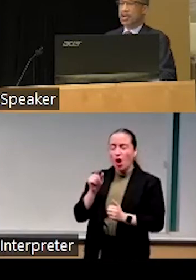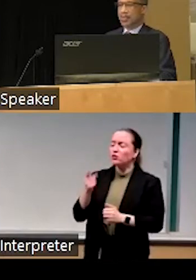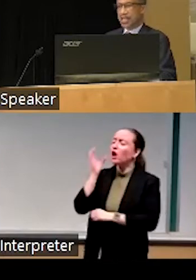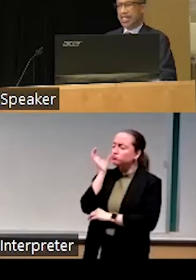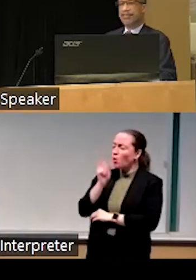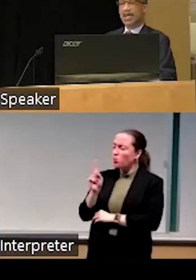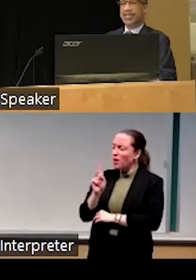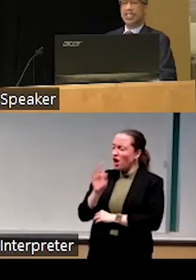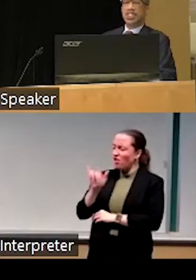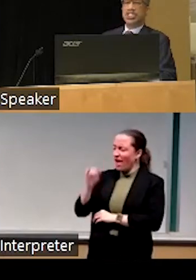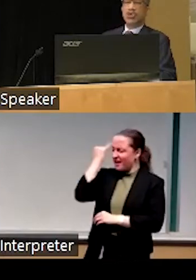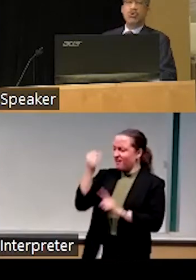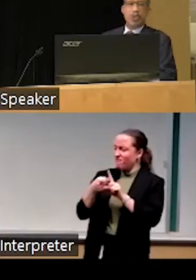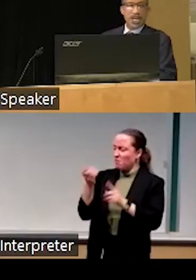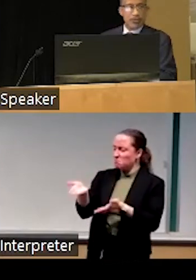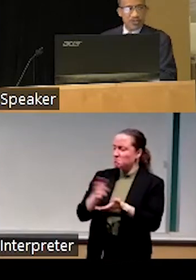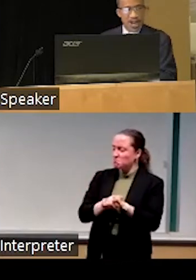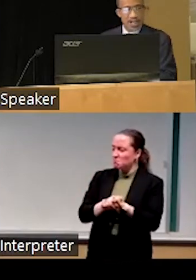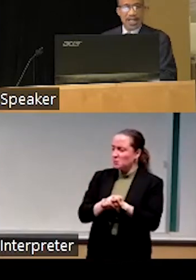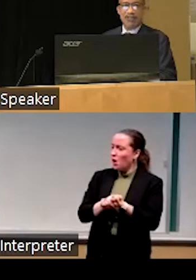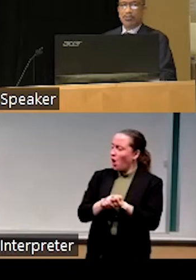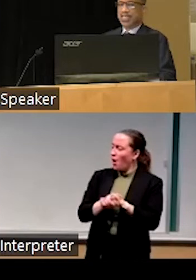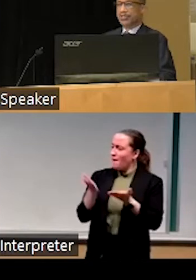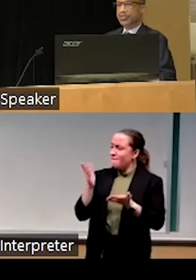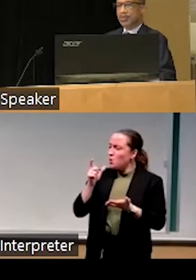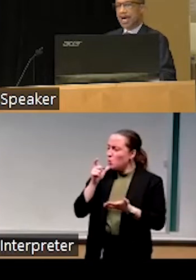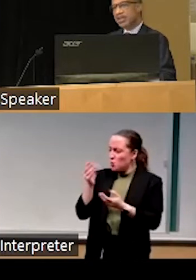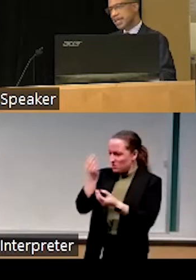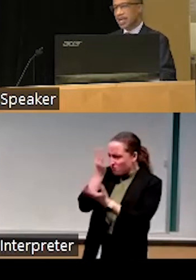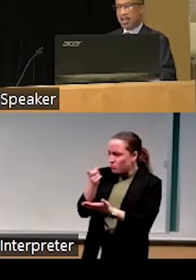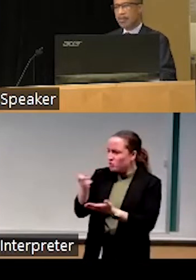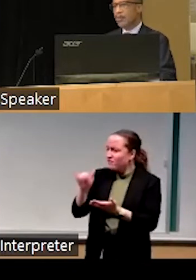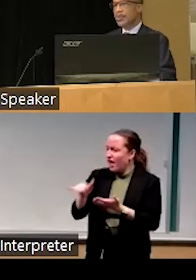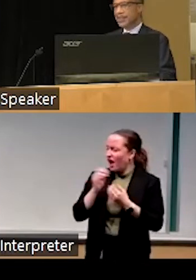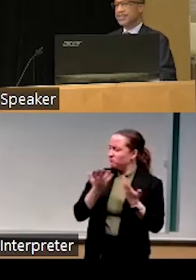from it identifies you know who may have provided that information to them how did they come up with